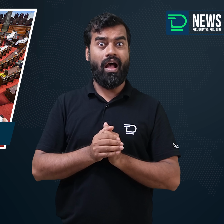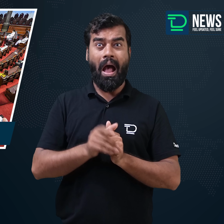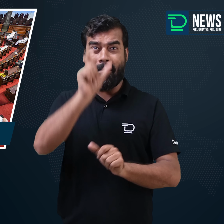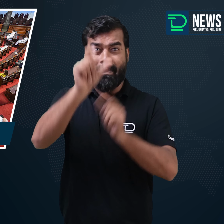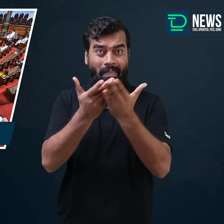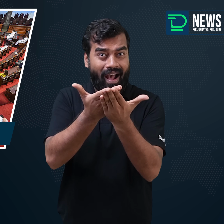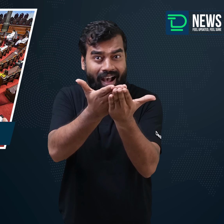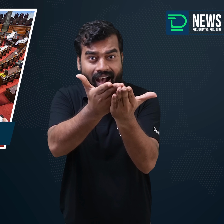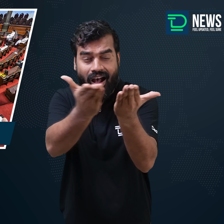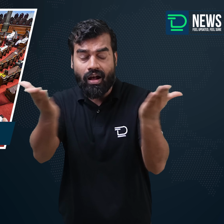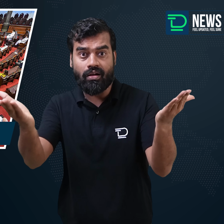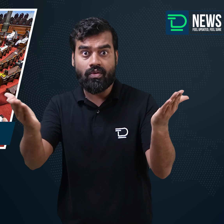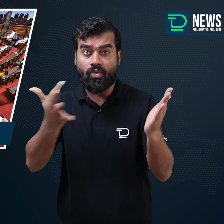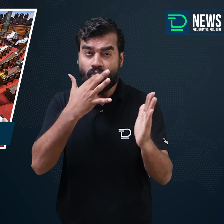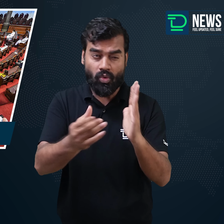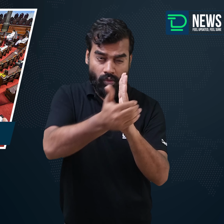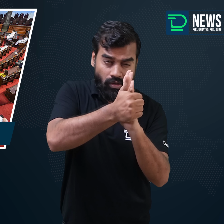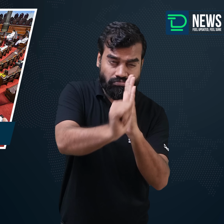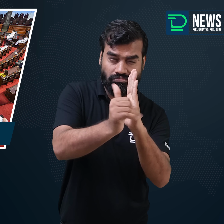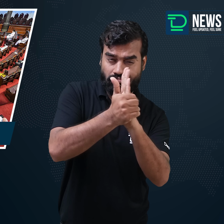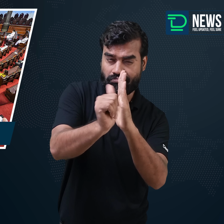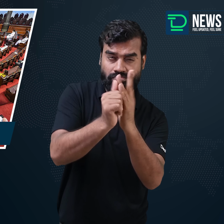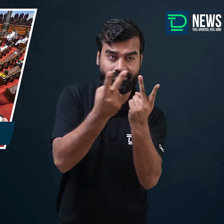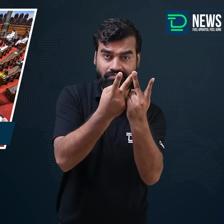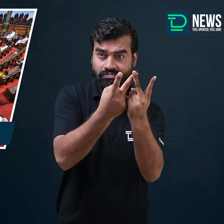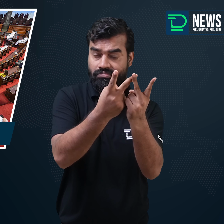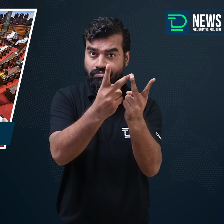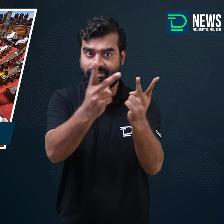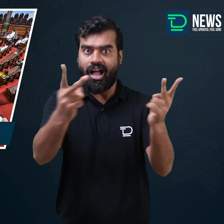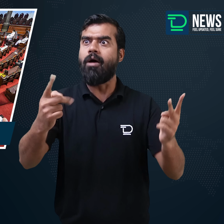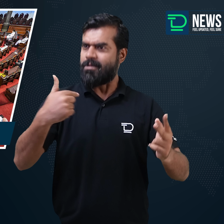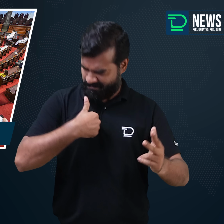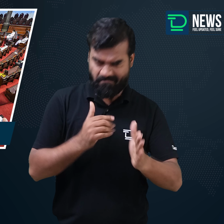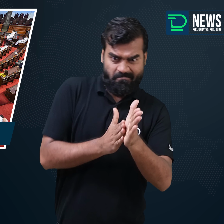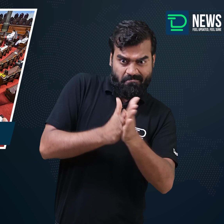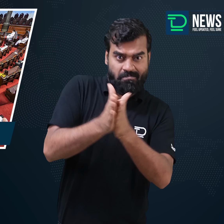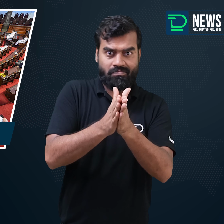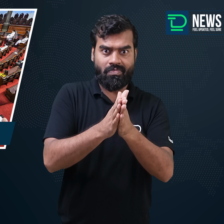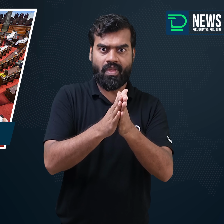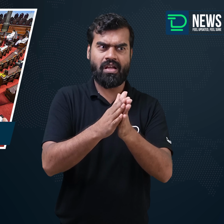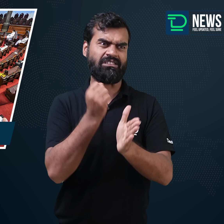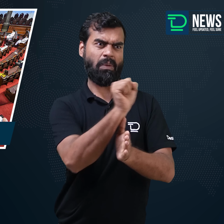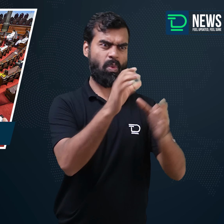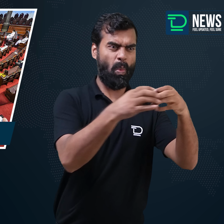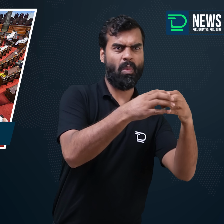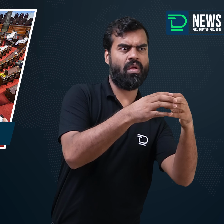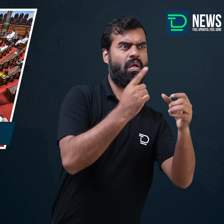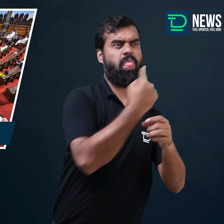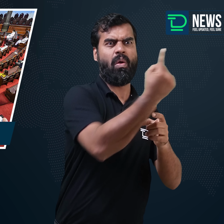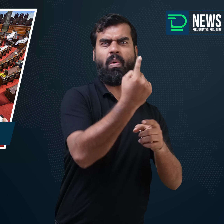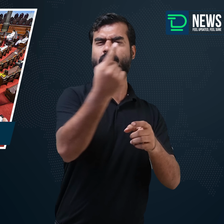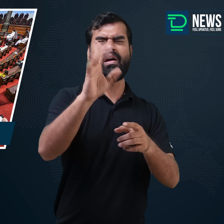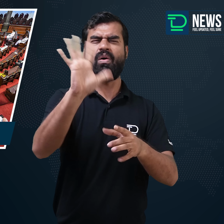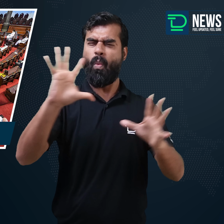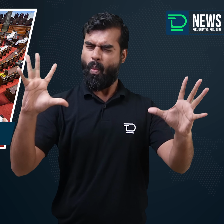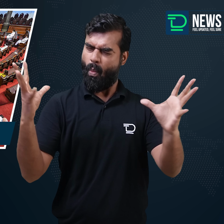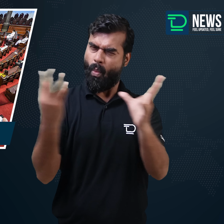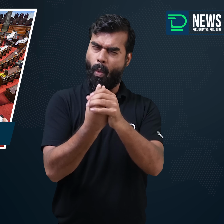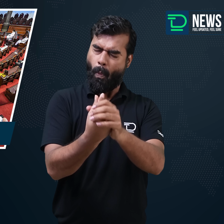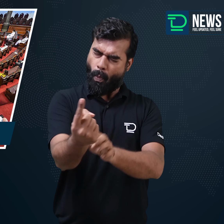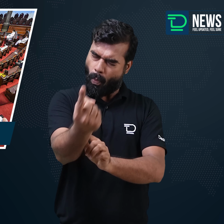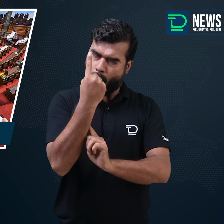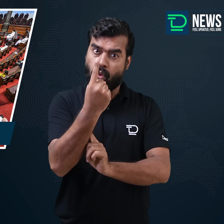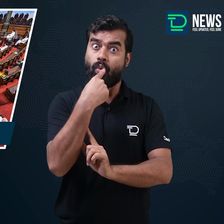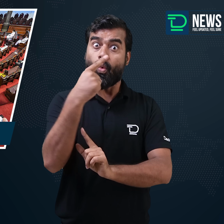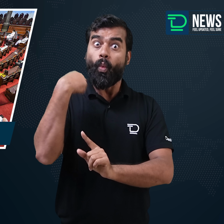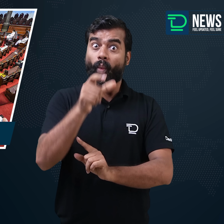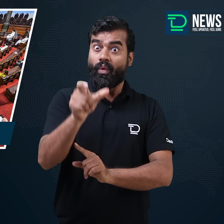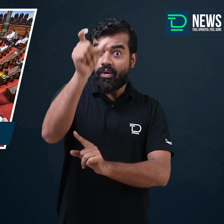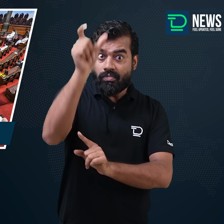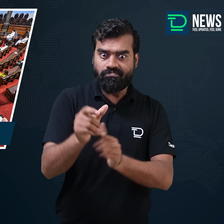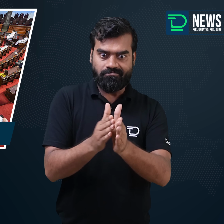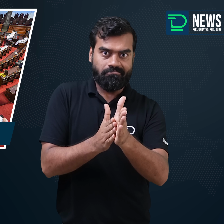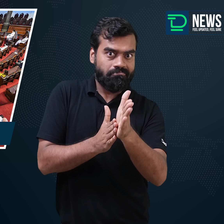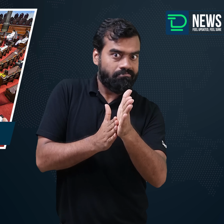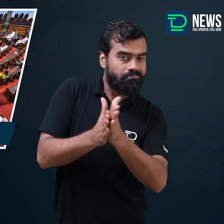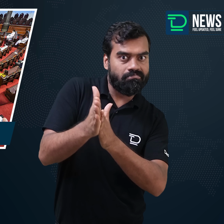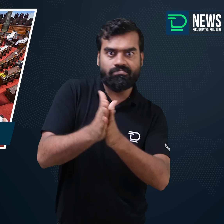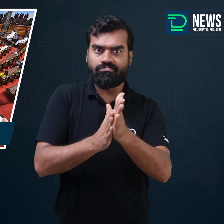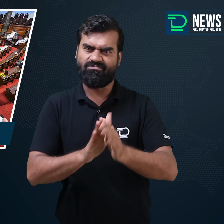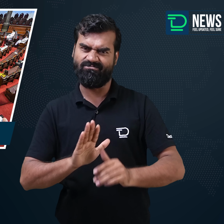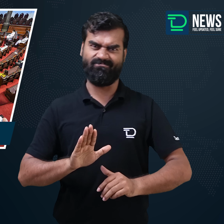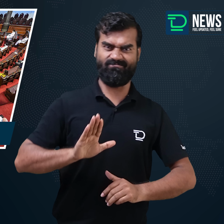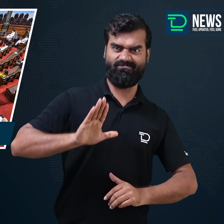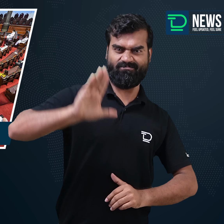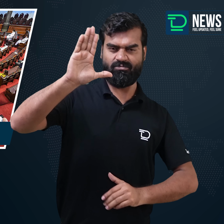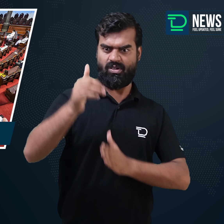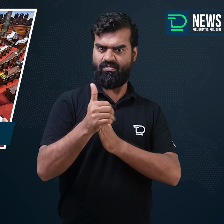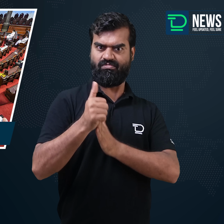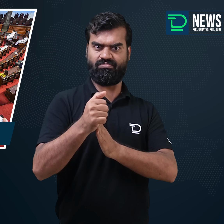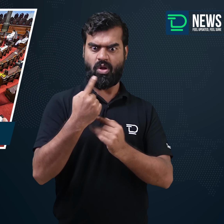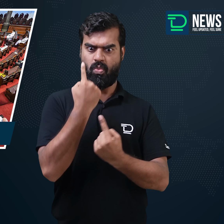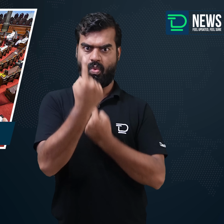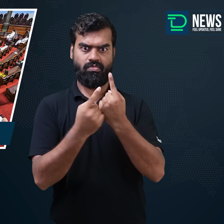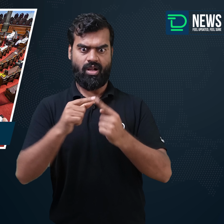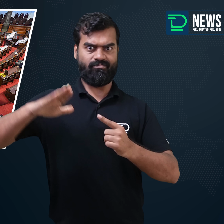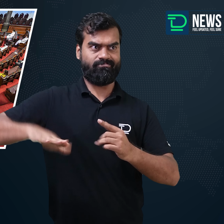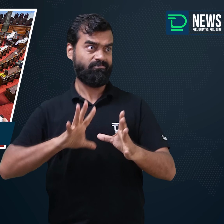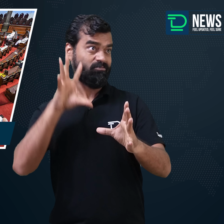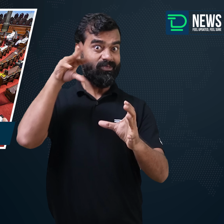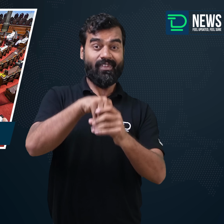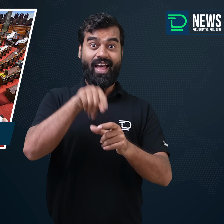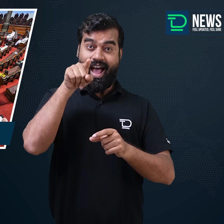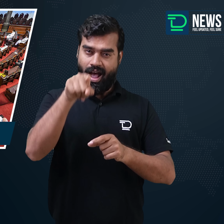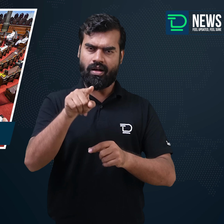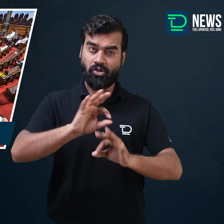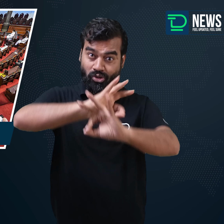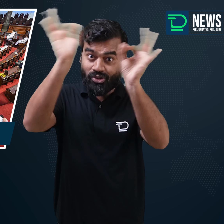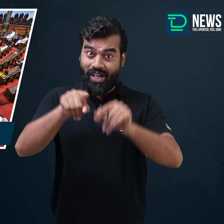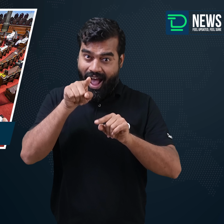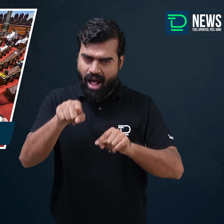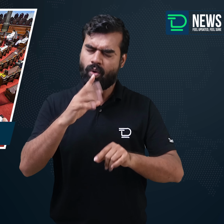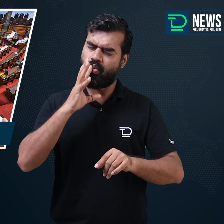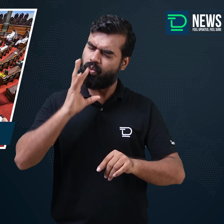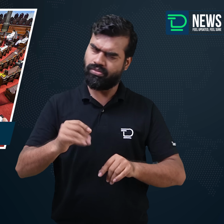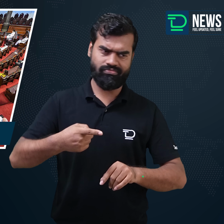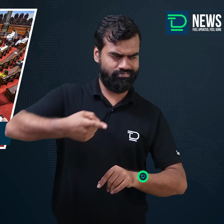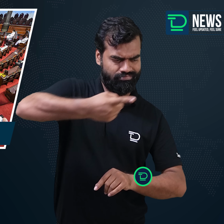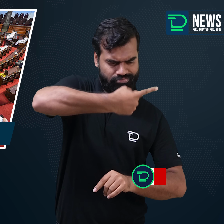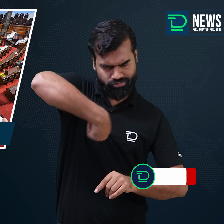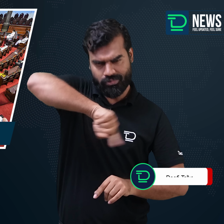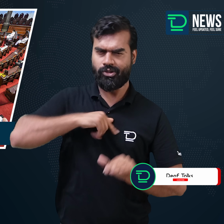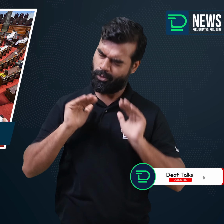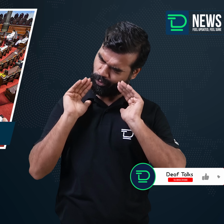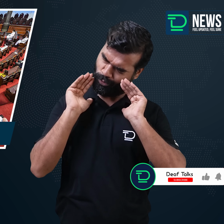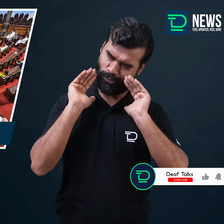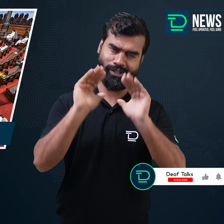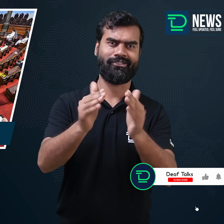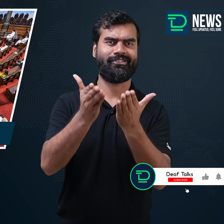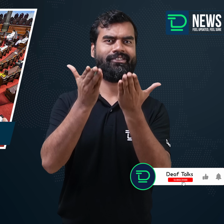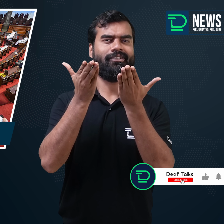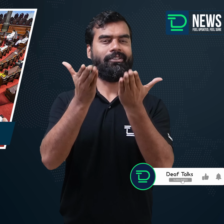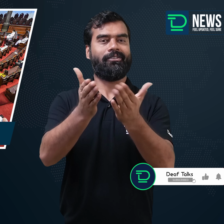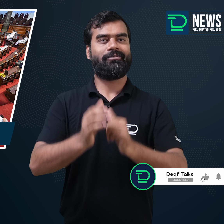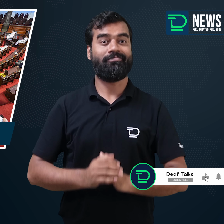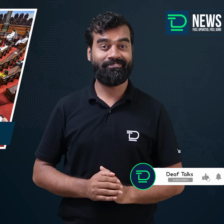If really any one who is skilled and wants to be as one Deaf leader and we all support that person.